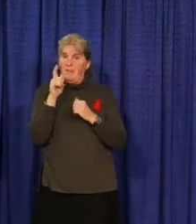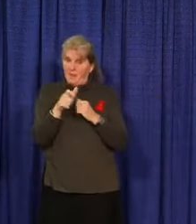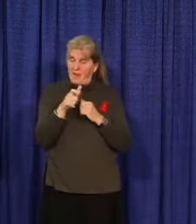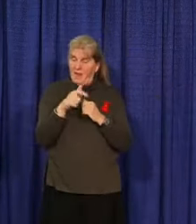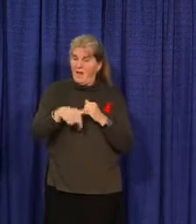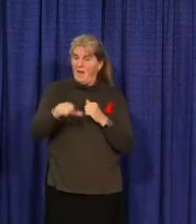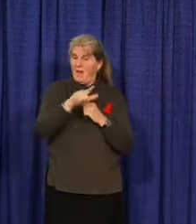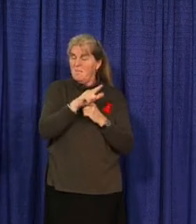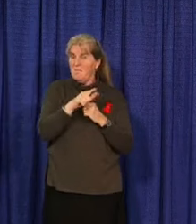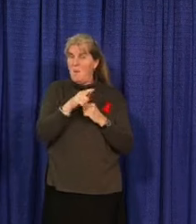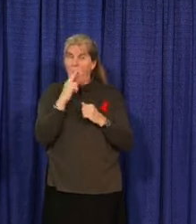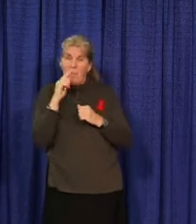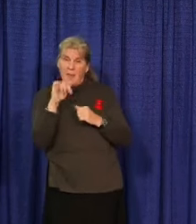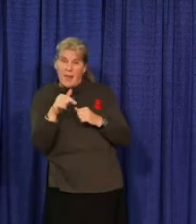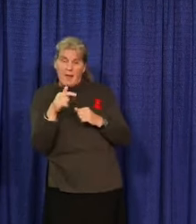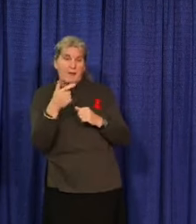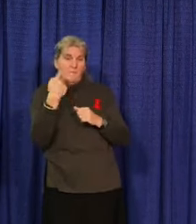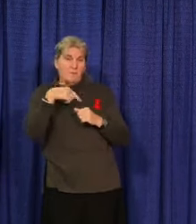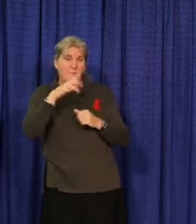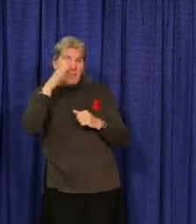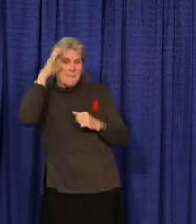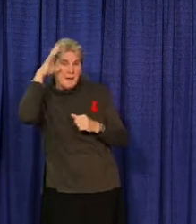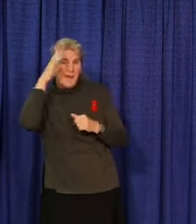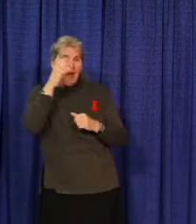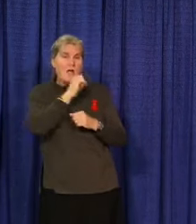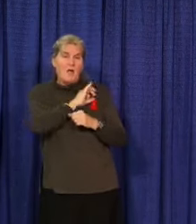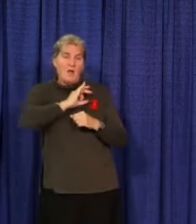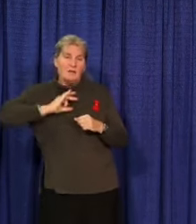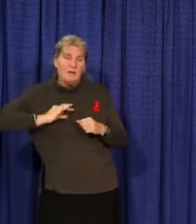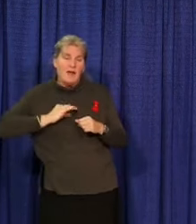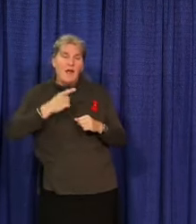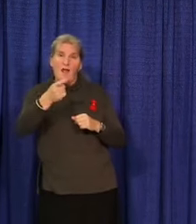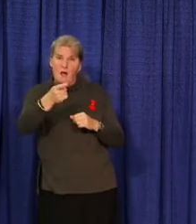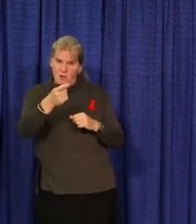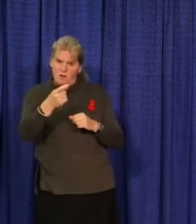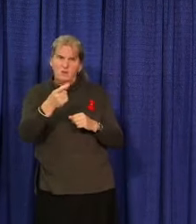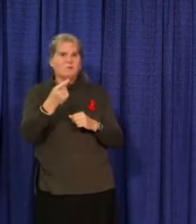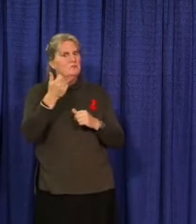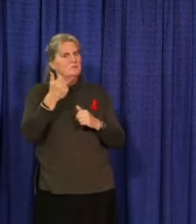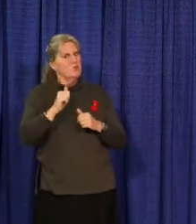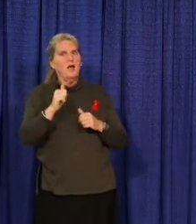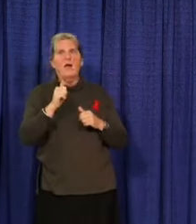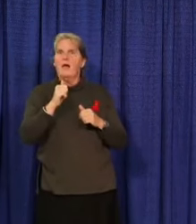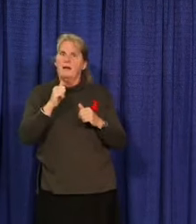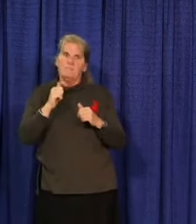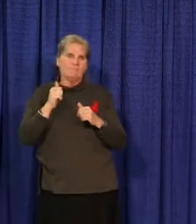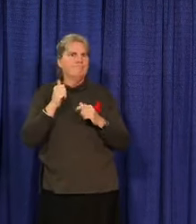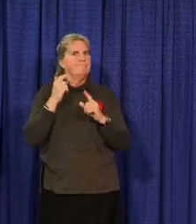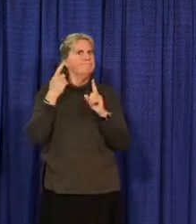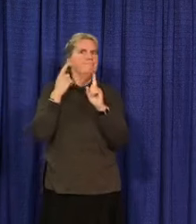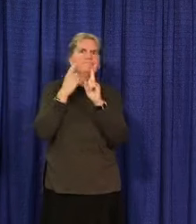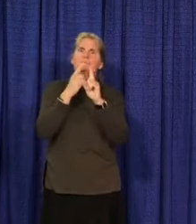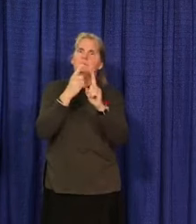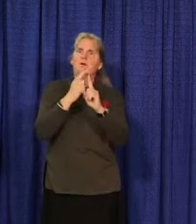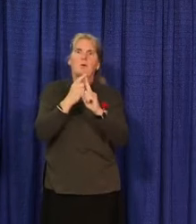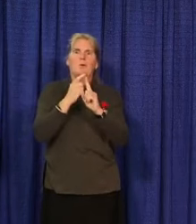I hope this additional step will provide further assurances to parents and staff that we are all doing our utmost to keep